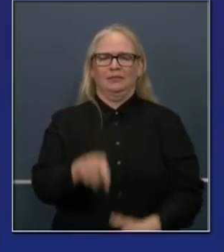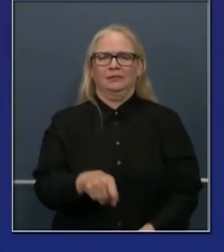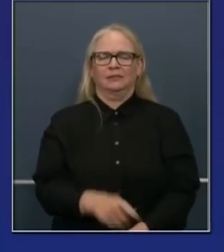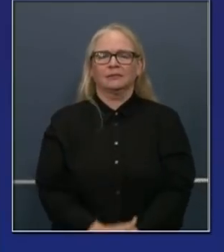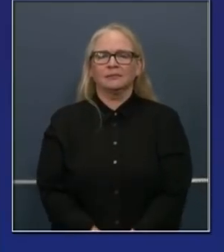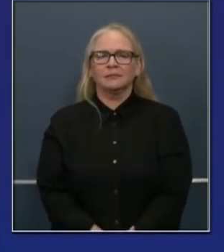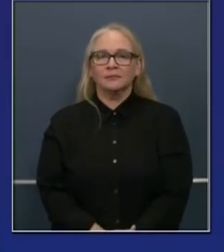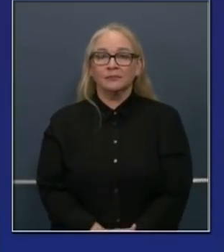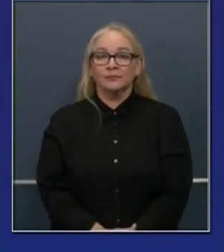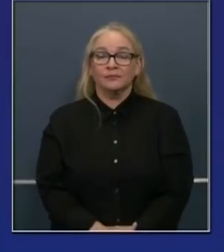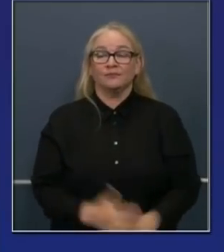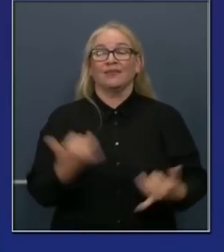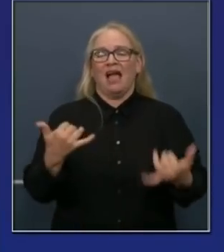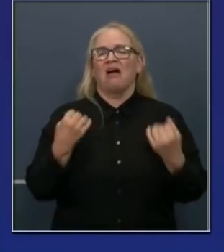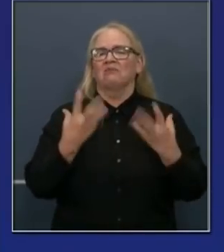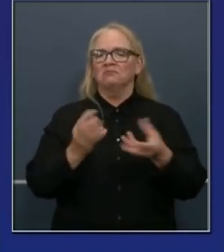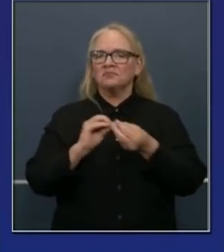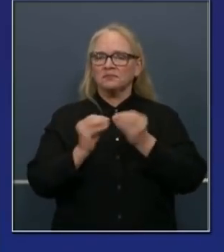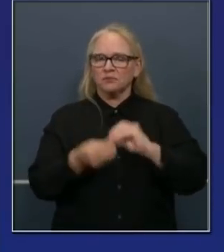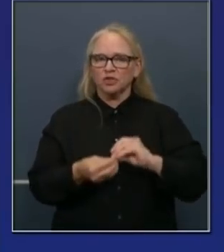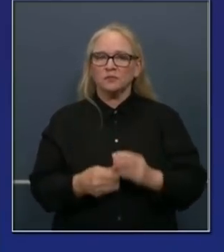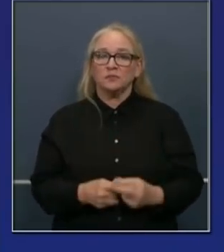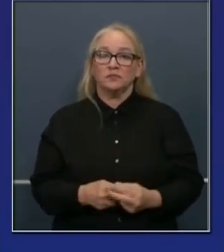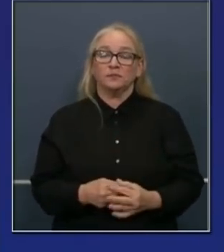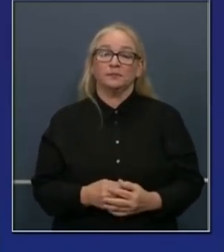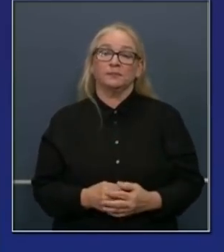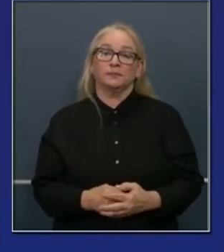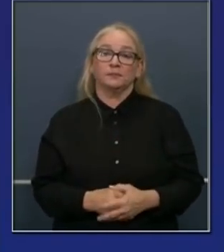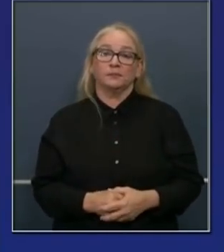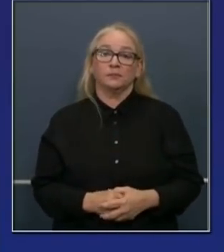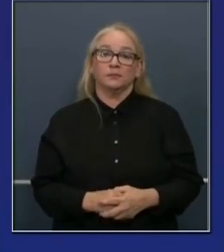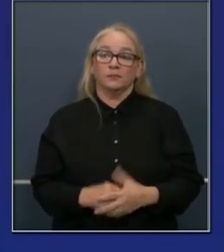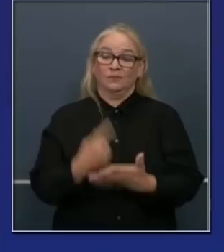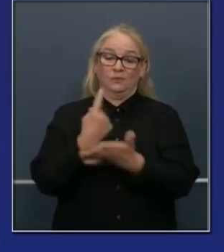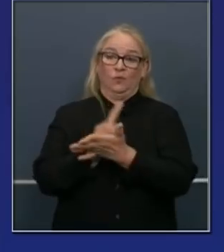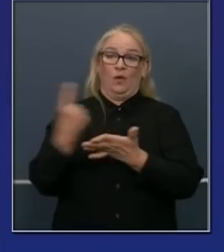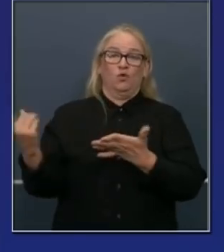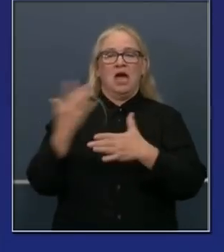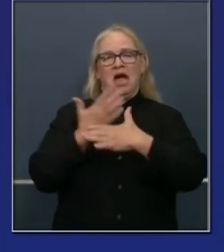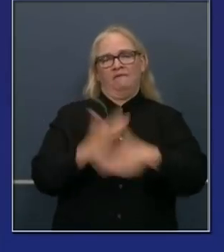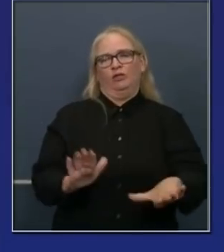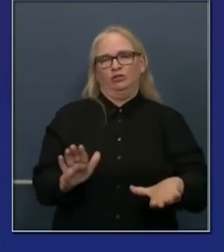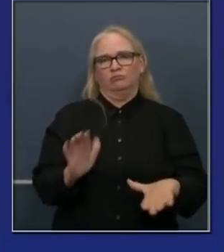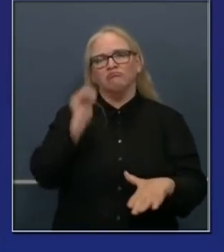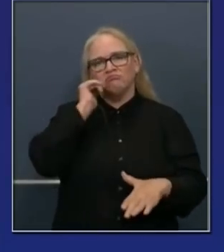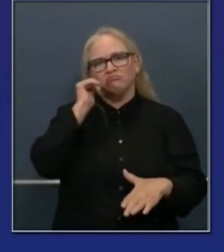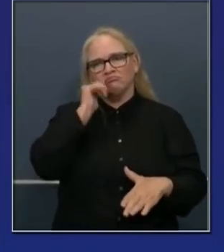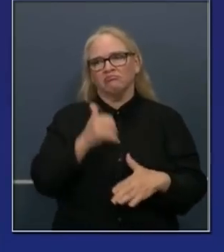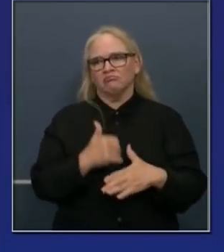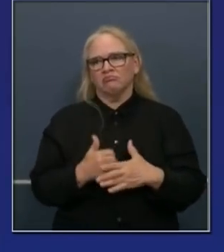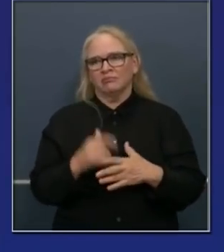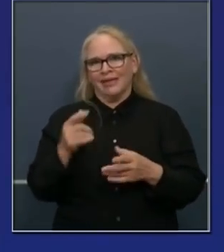COHORTS OF SUPPORT STAFF AS WELL AS OUR CHILDREN.